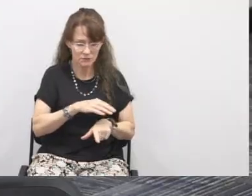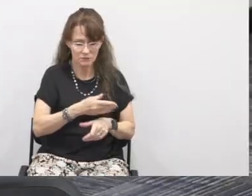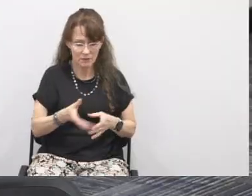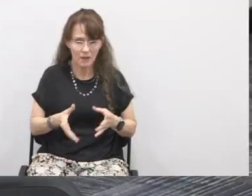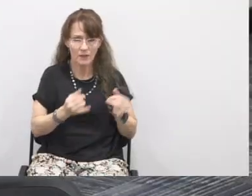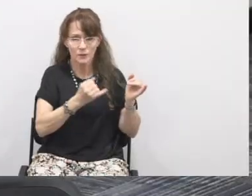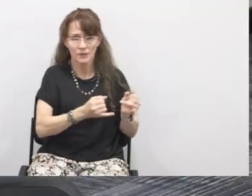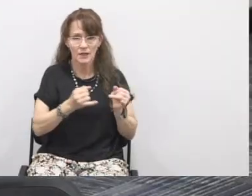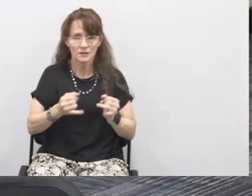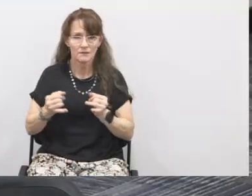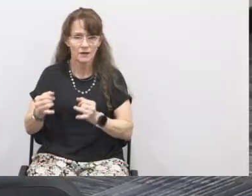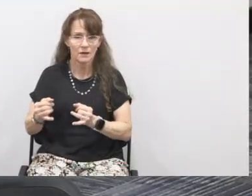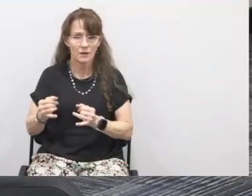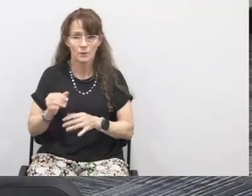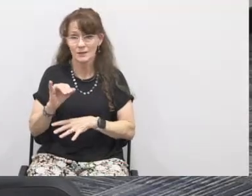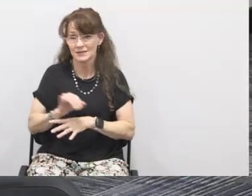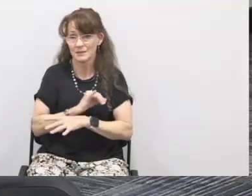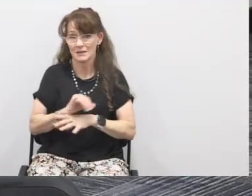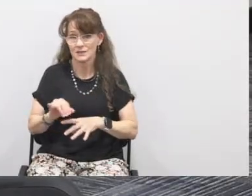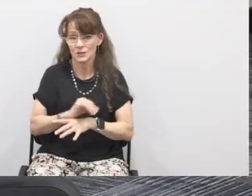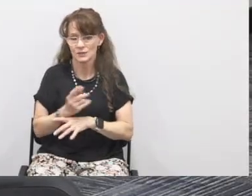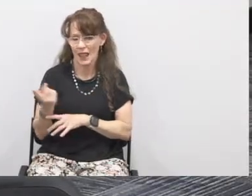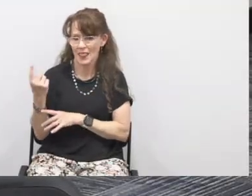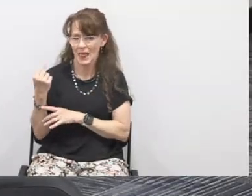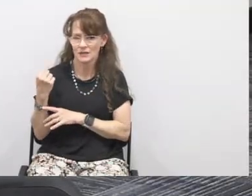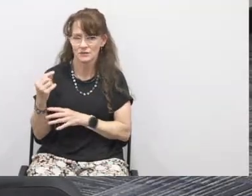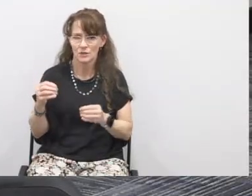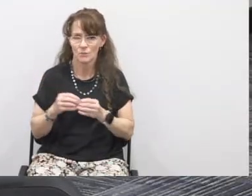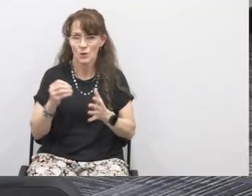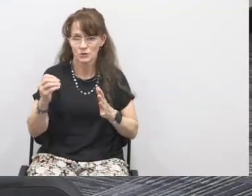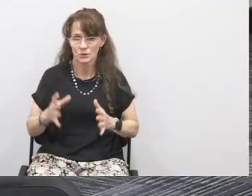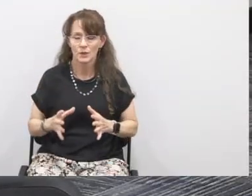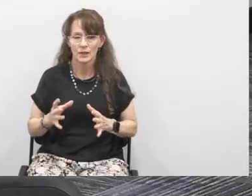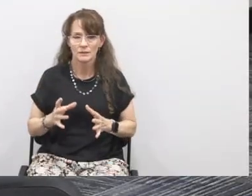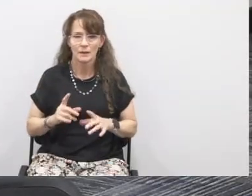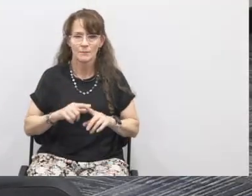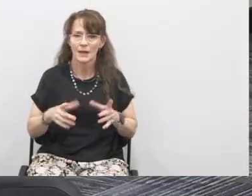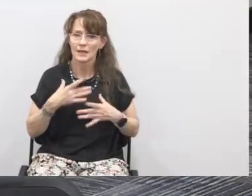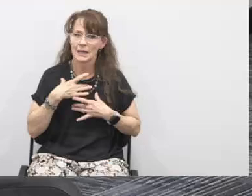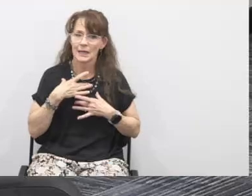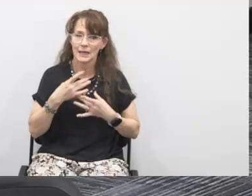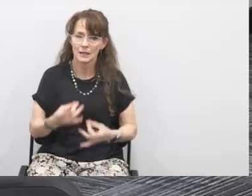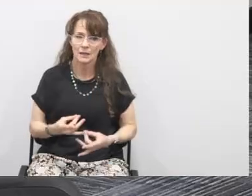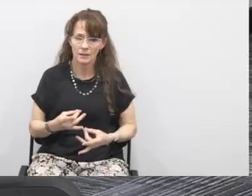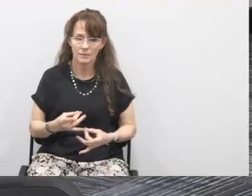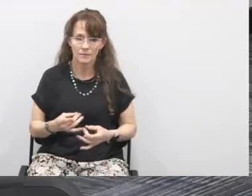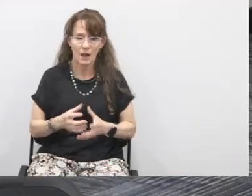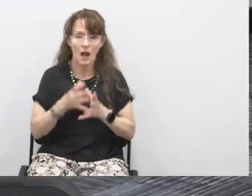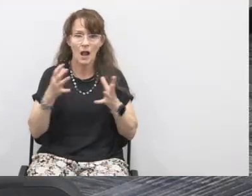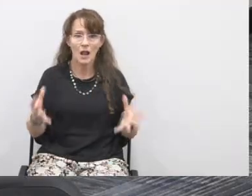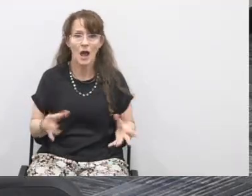We had some interns last year so we had more students. But interestingly enough we had tons of responses,